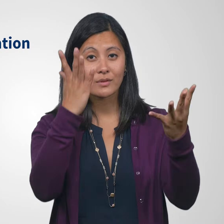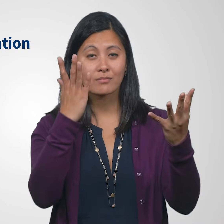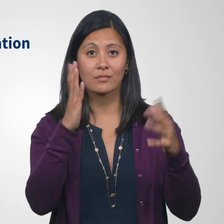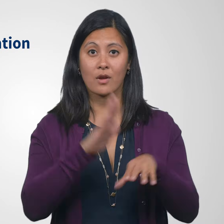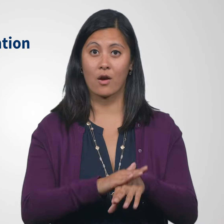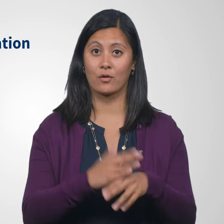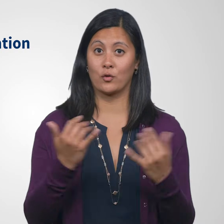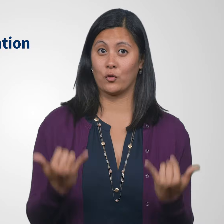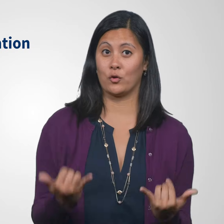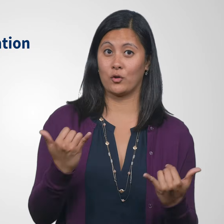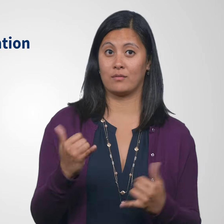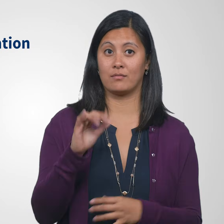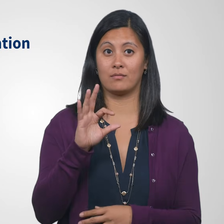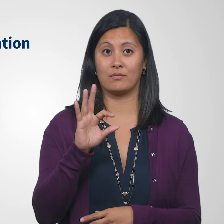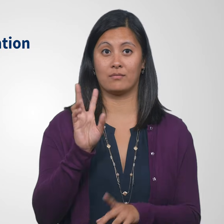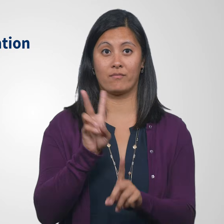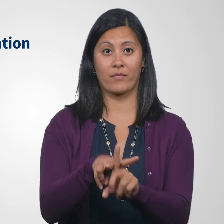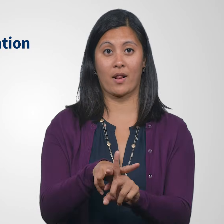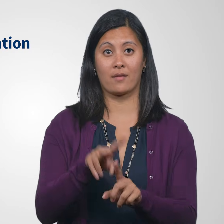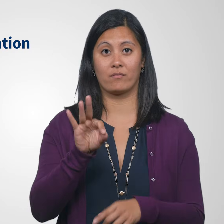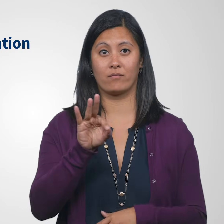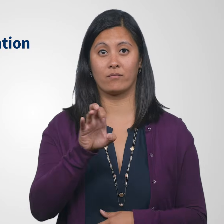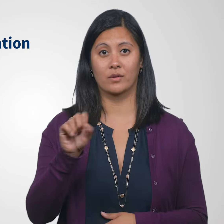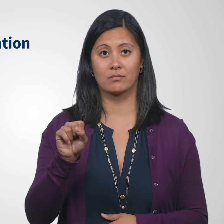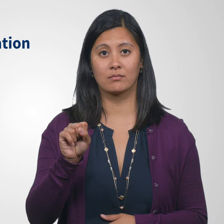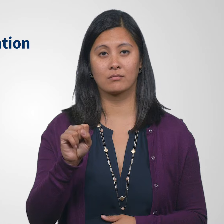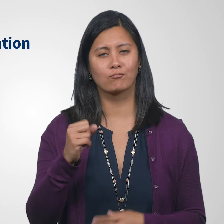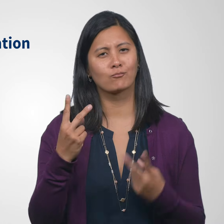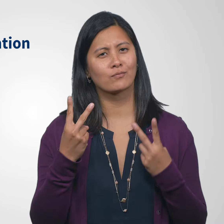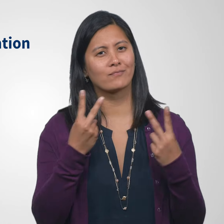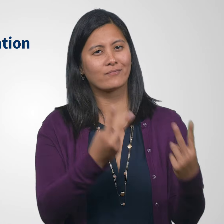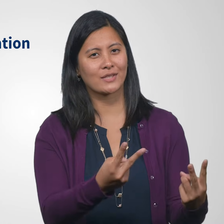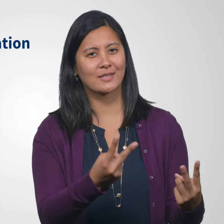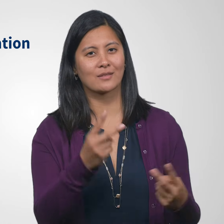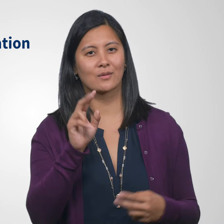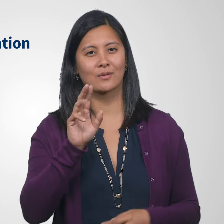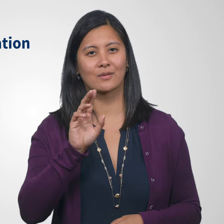To find information on current filing fees please visit W W W